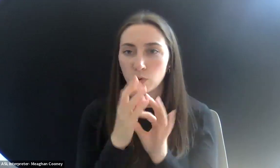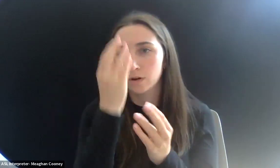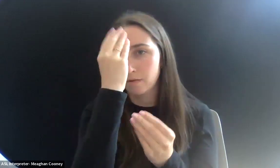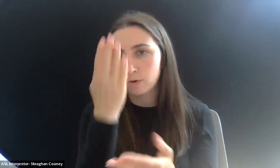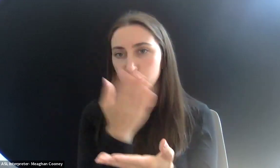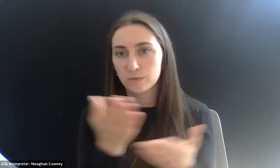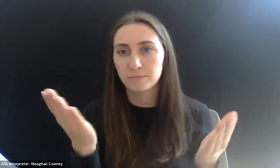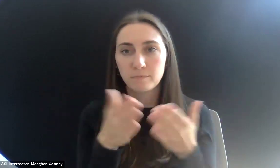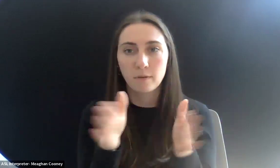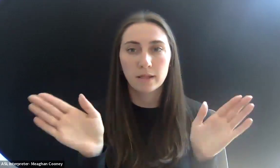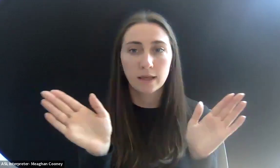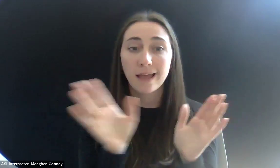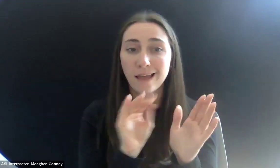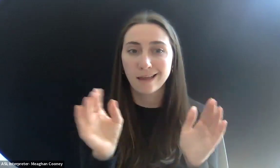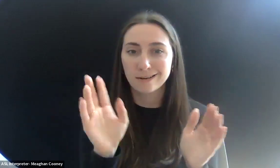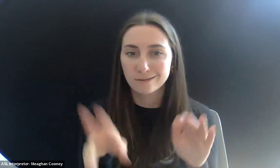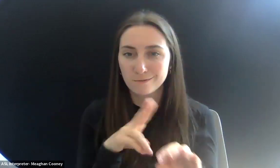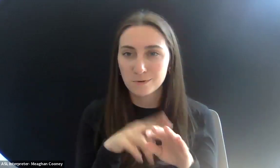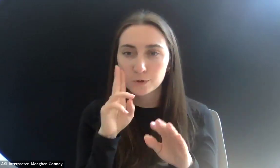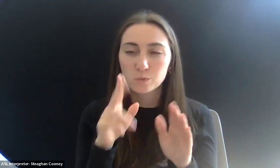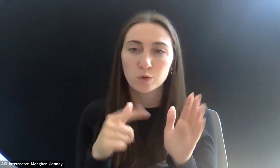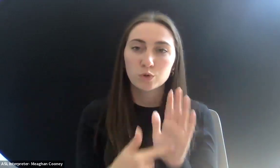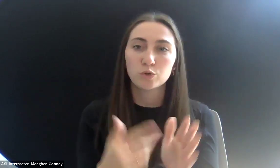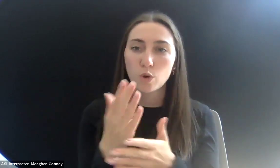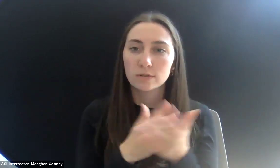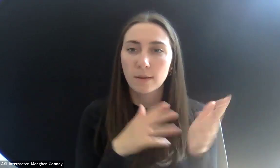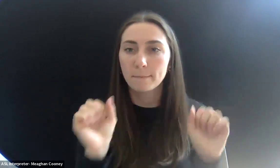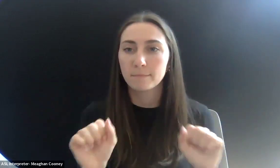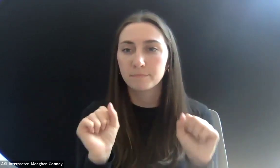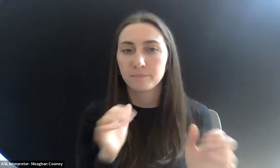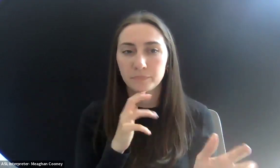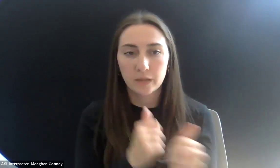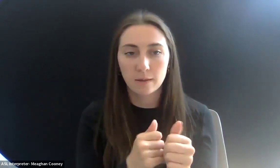And then of course, presenting on the potential updates to the climate resiliency policy.